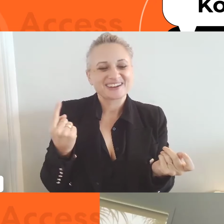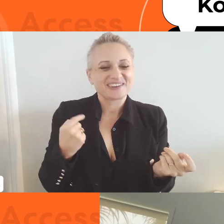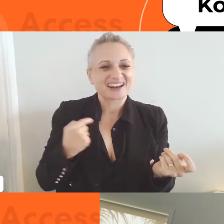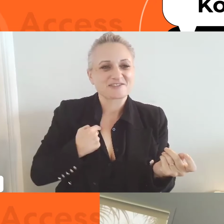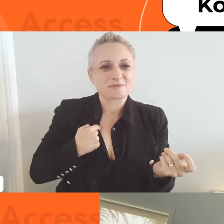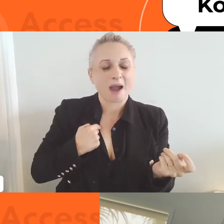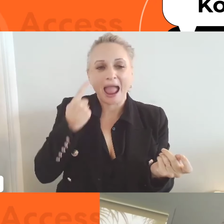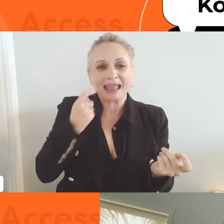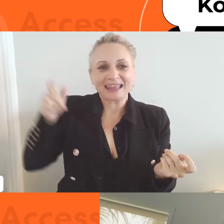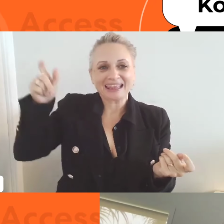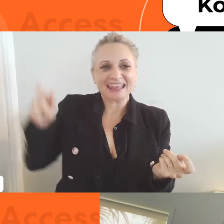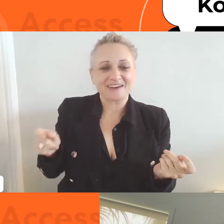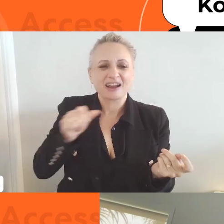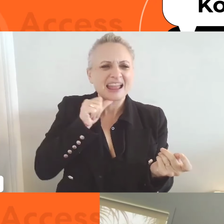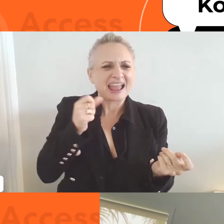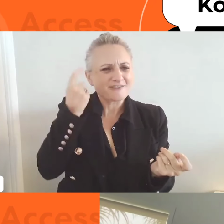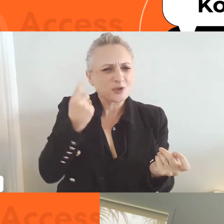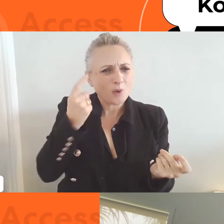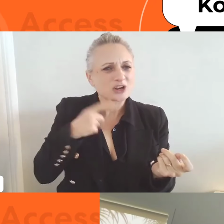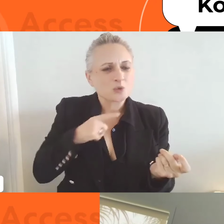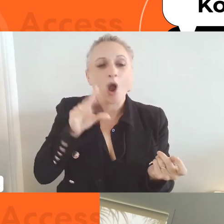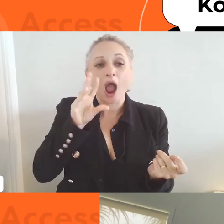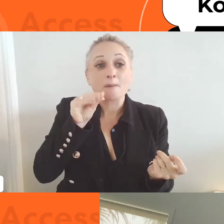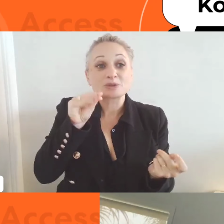carer, apologies for that, but that's the only way I can make